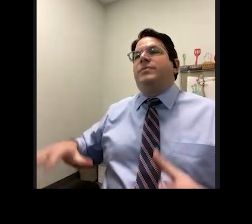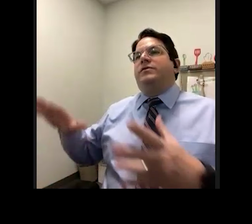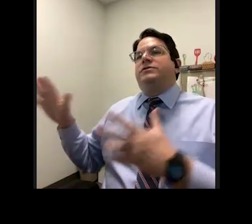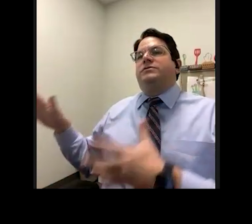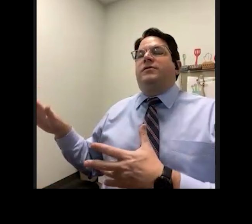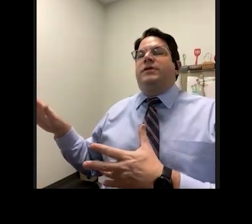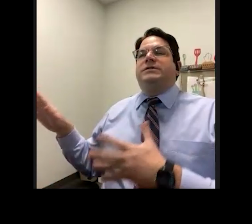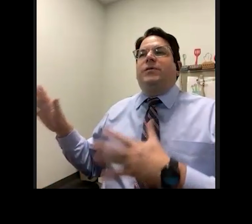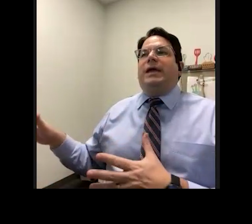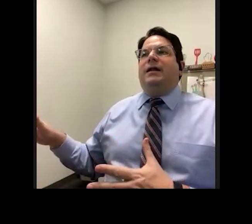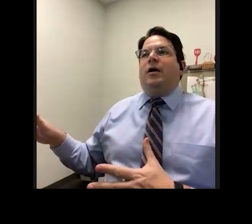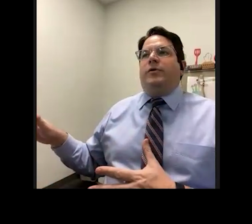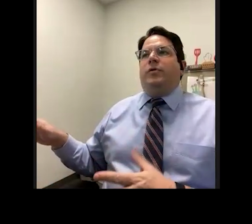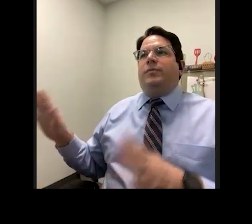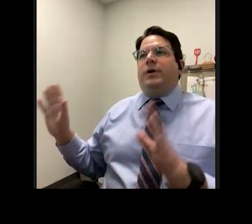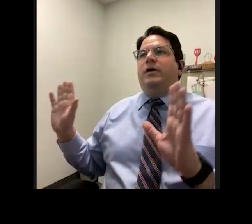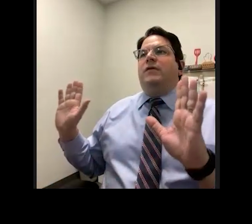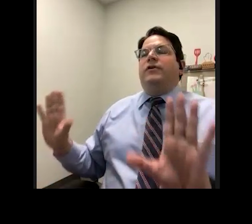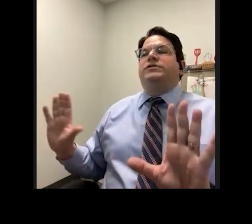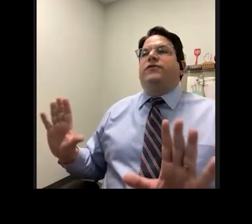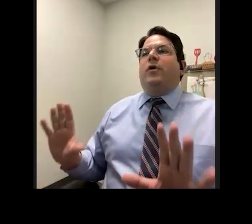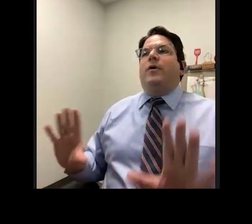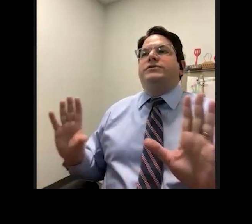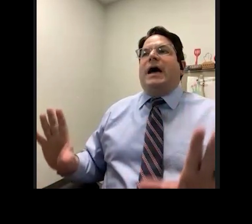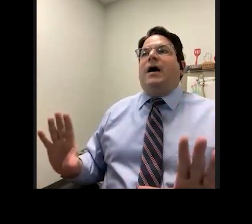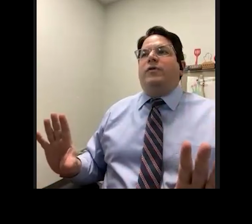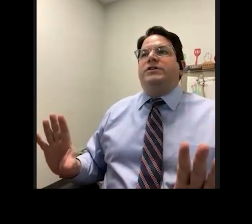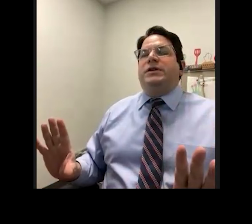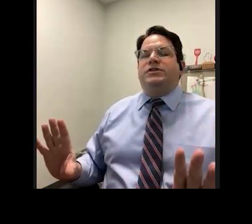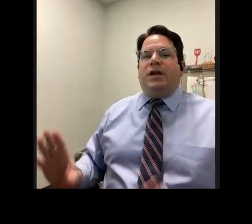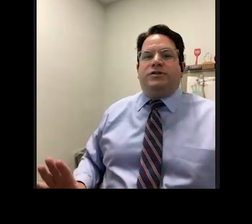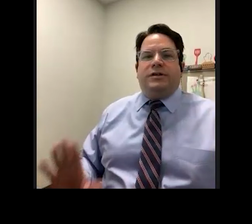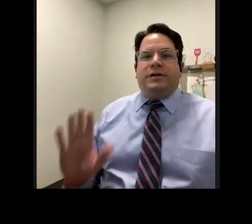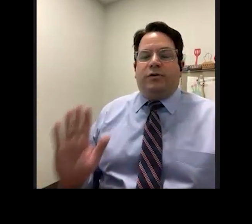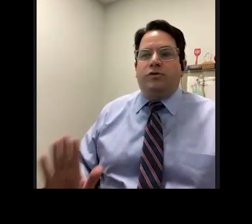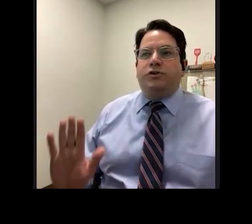But there's certain things that we can't help you with. But first and foremost, outreach and education, as I